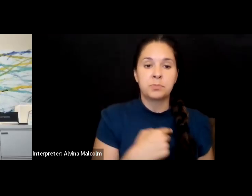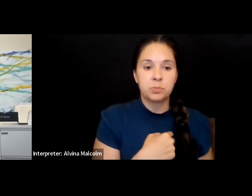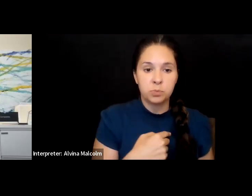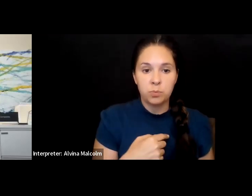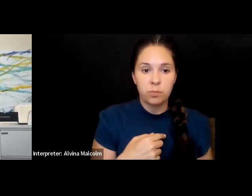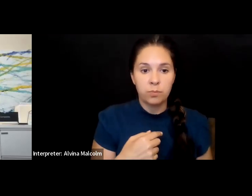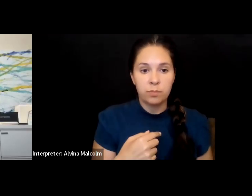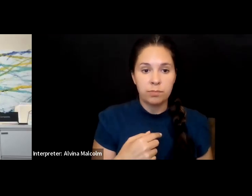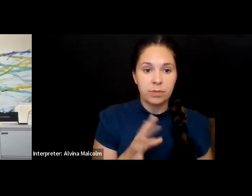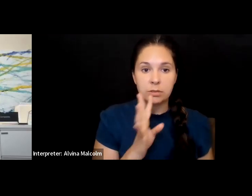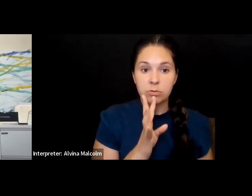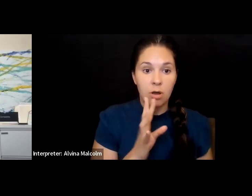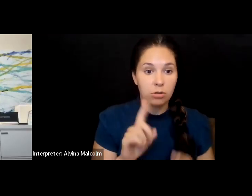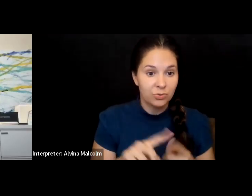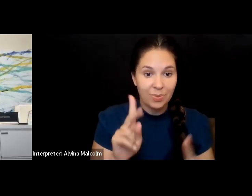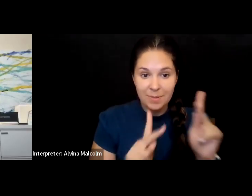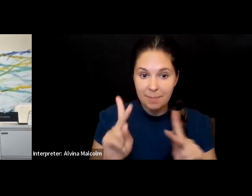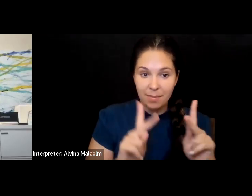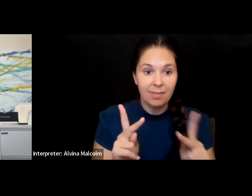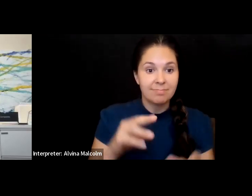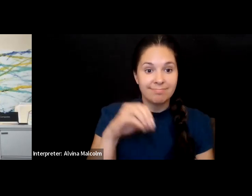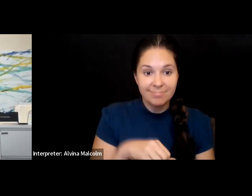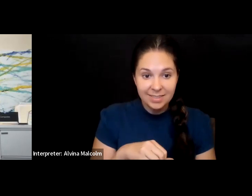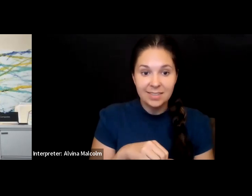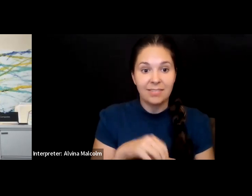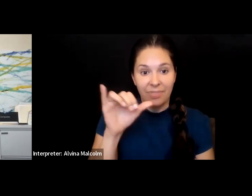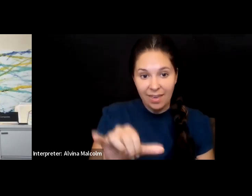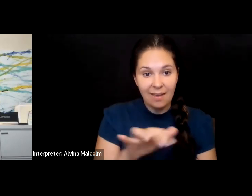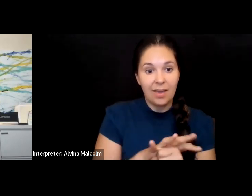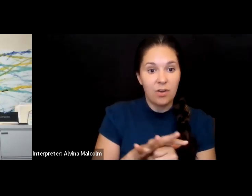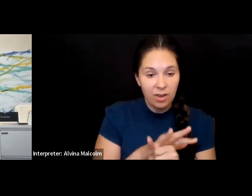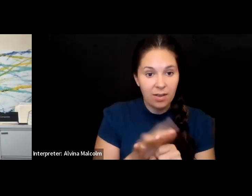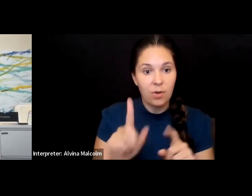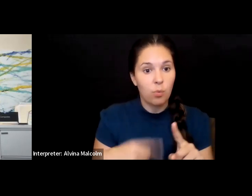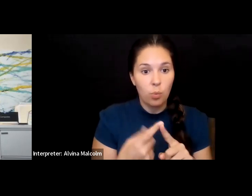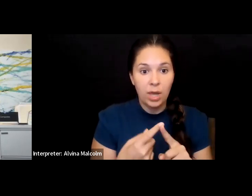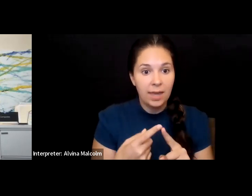inventory, but we activated the satellite phone for Ft. Myers, and we